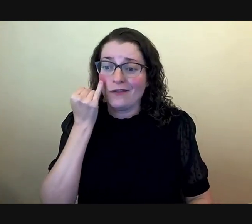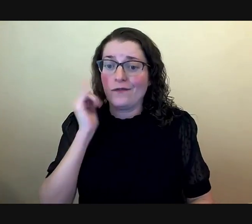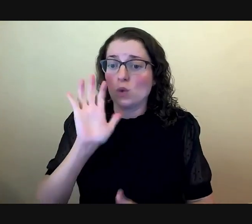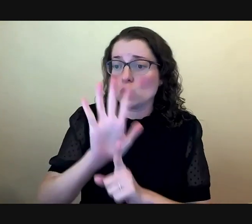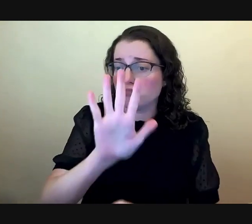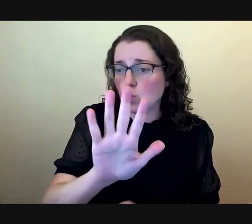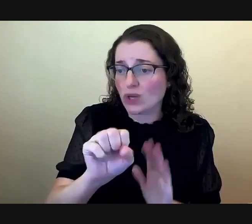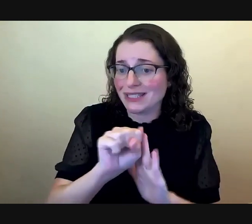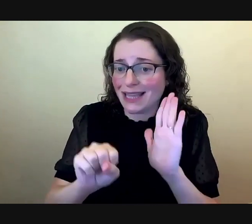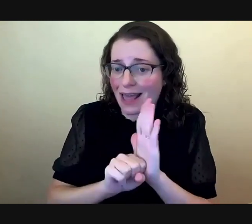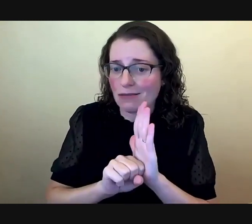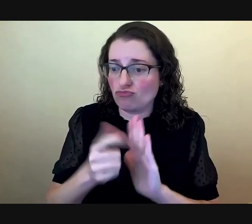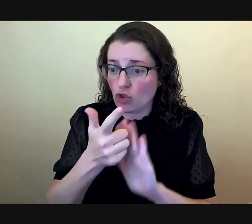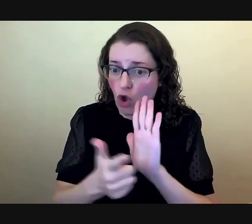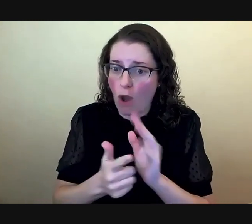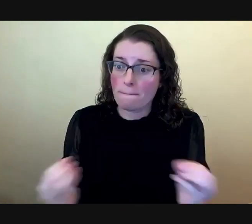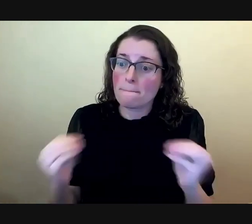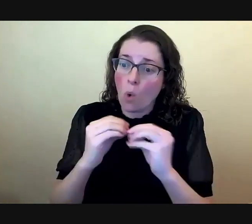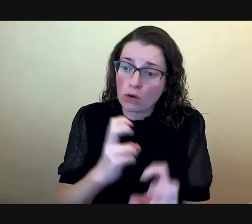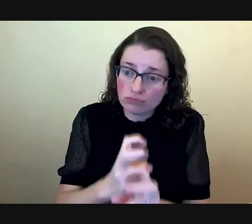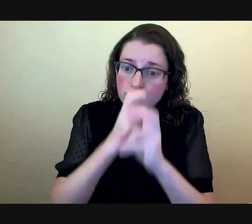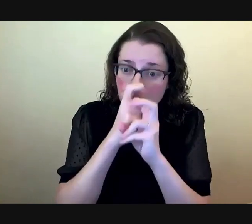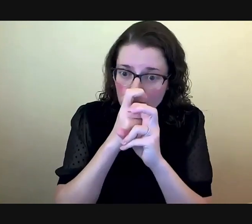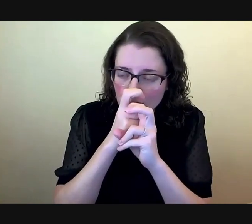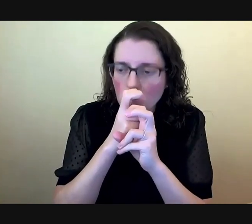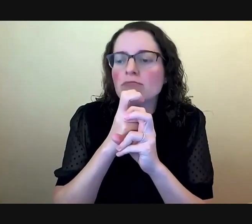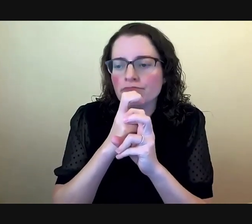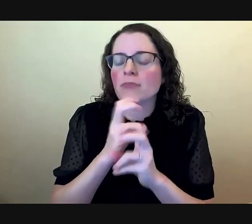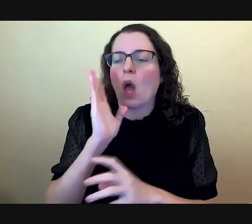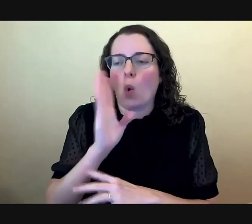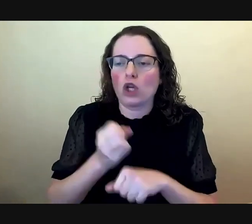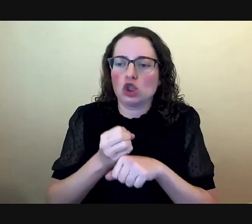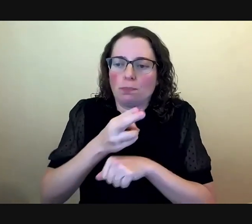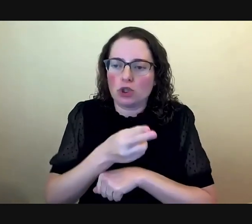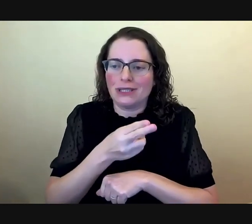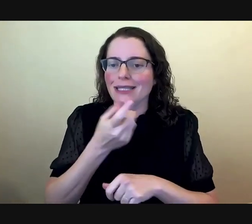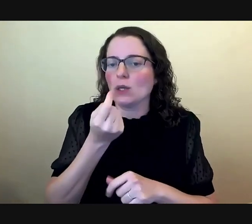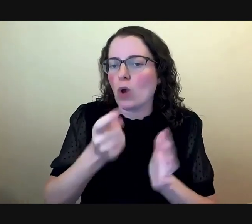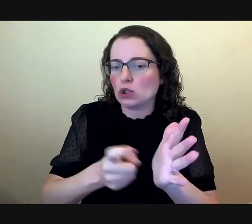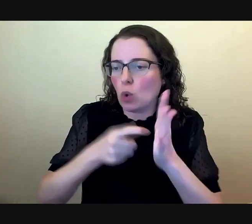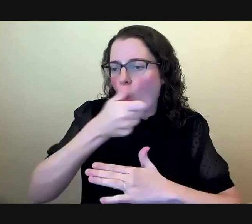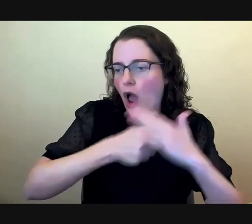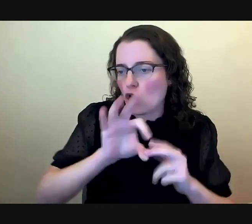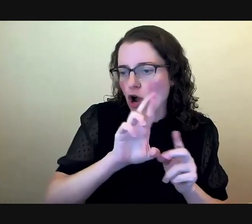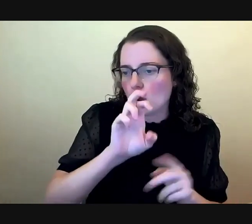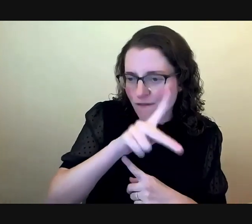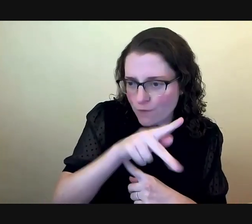So if your state law has stricter protections, then that would supersede what is